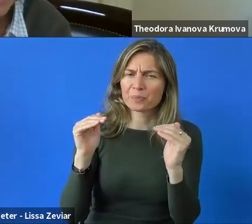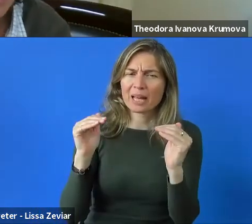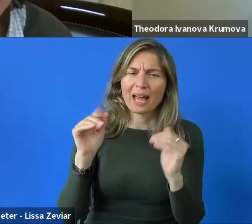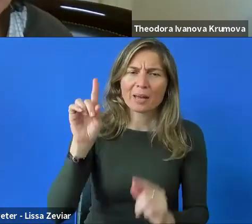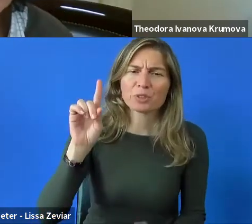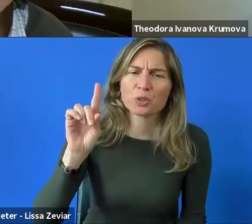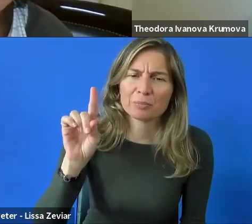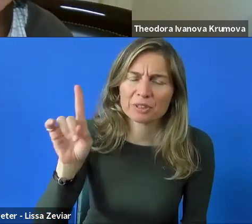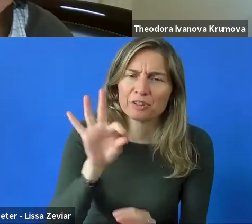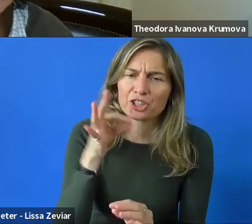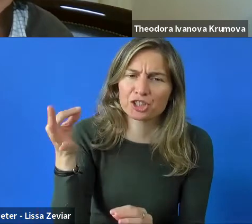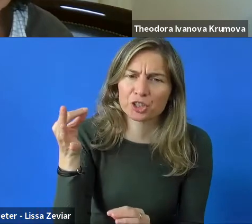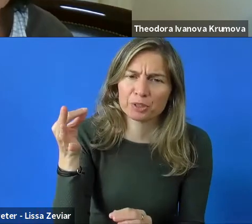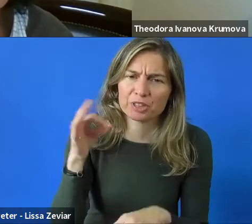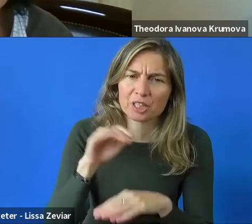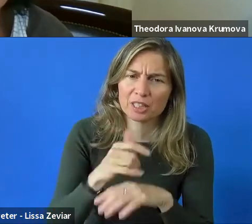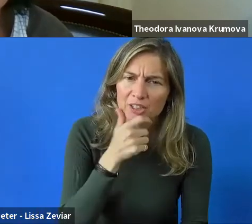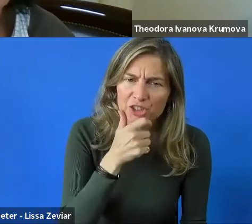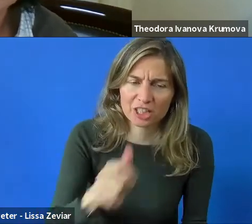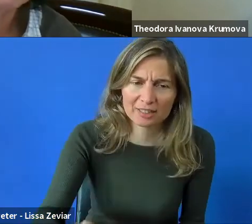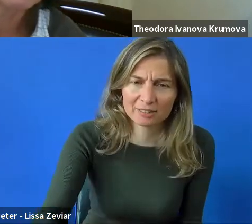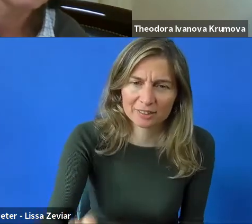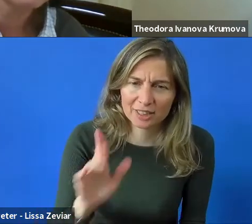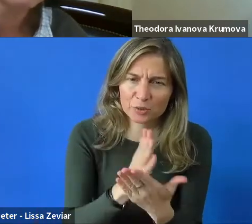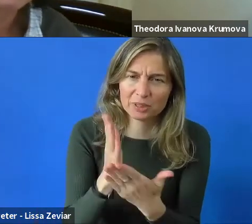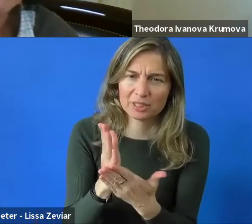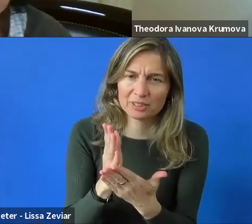Sorry but the French interpreter is on the English channel.